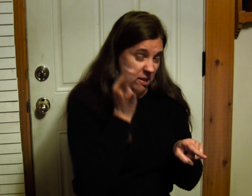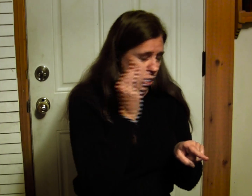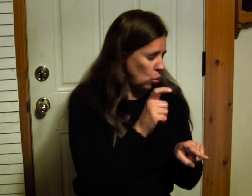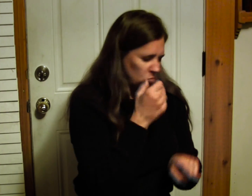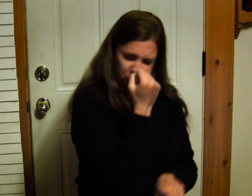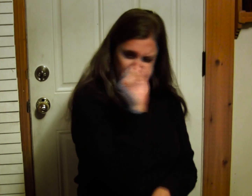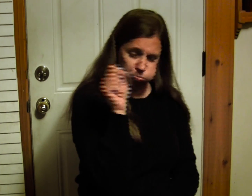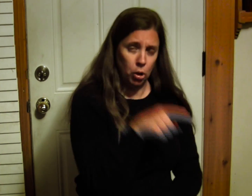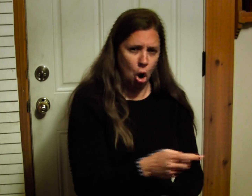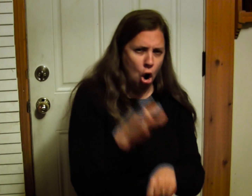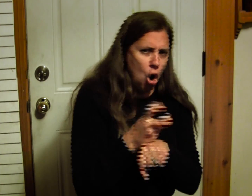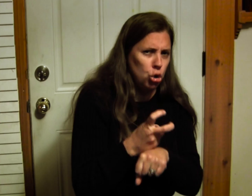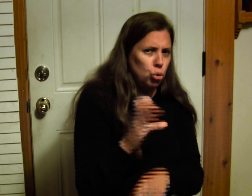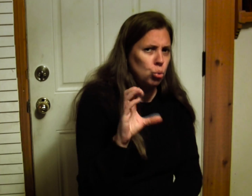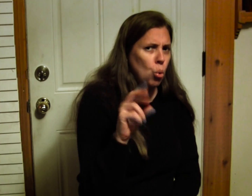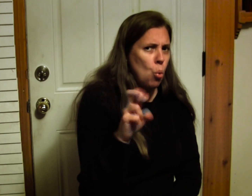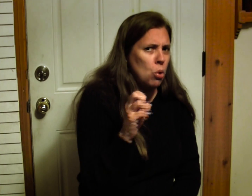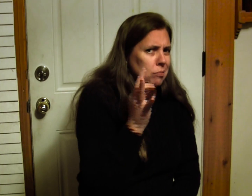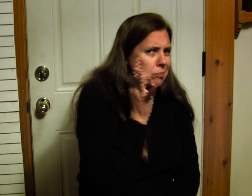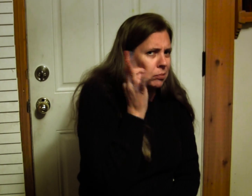But the group of Indians who rebel against the holiday,